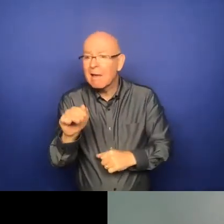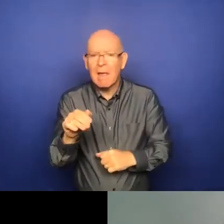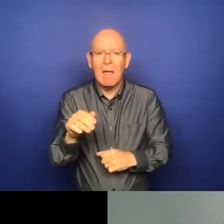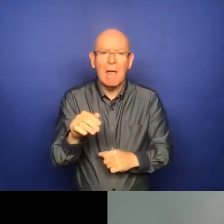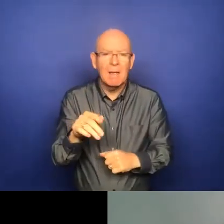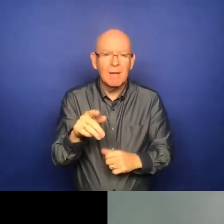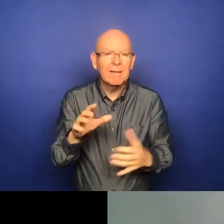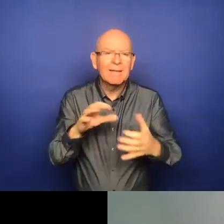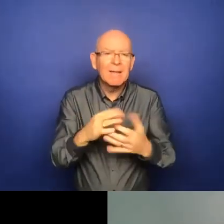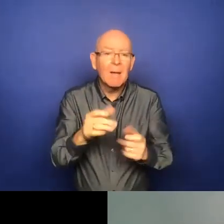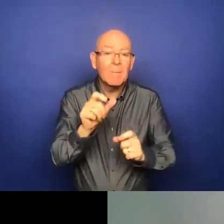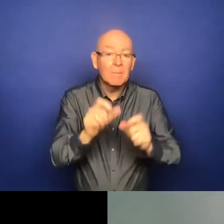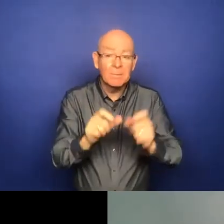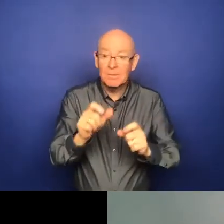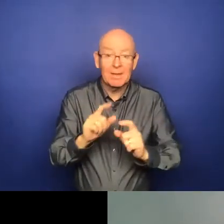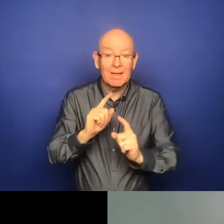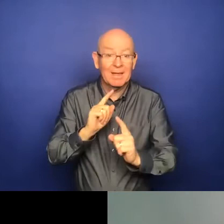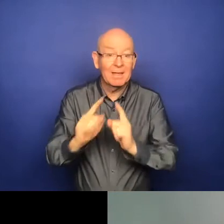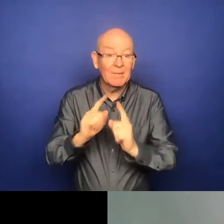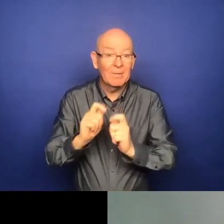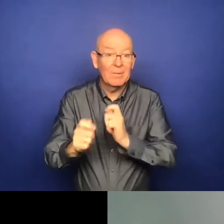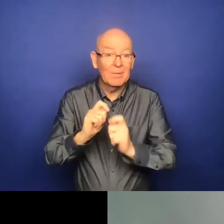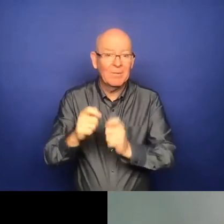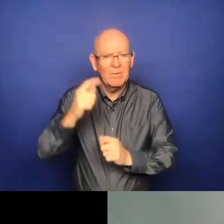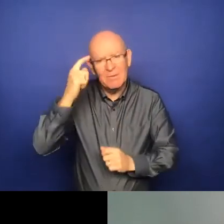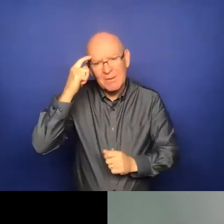as written, and we need to train our interviewers so that they do